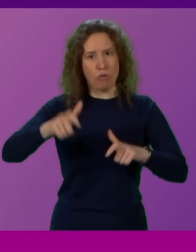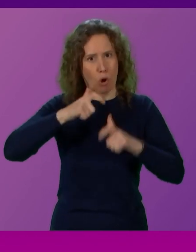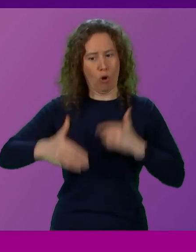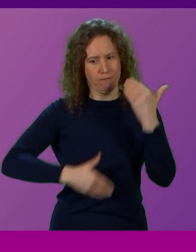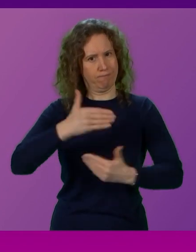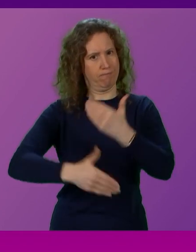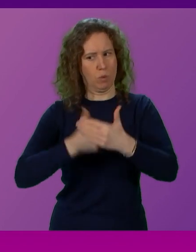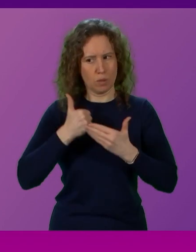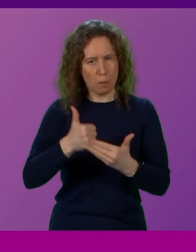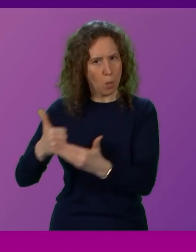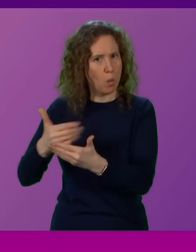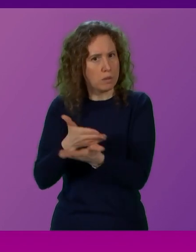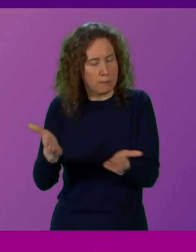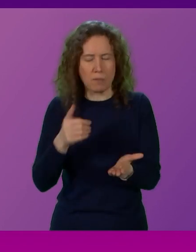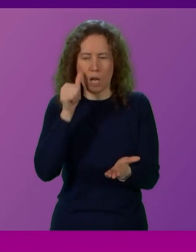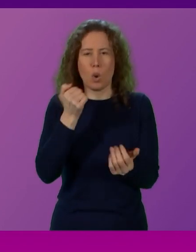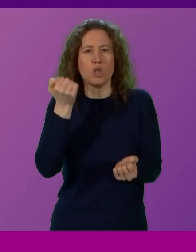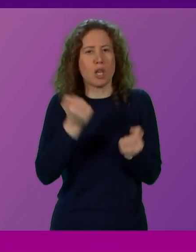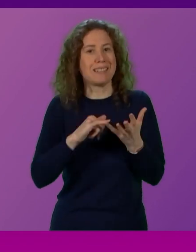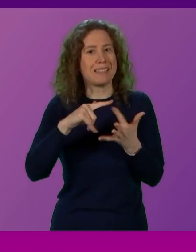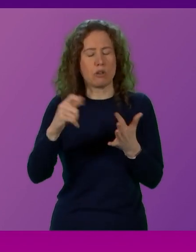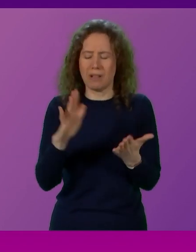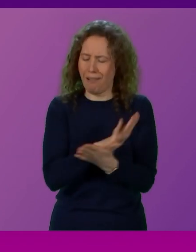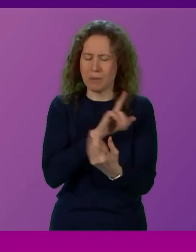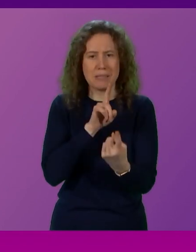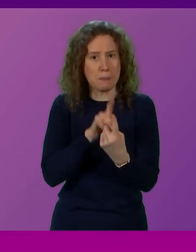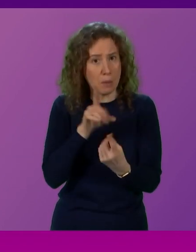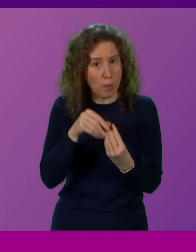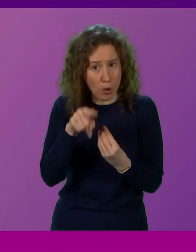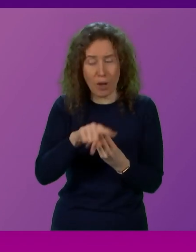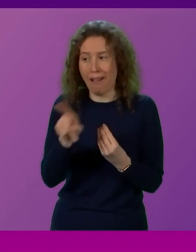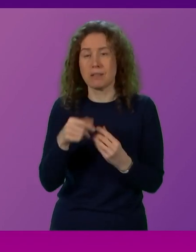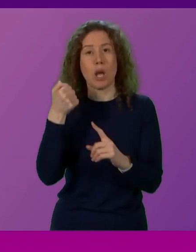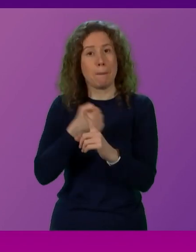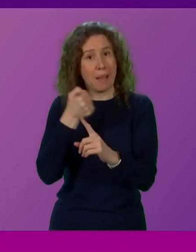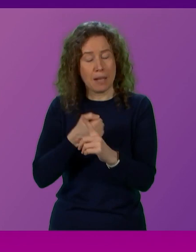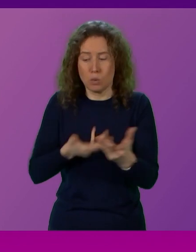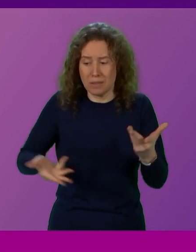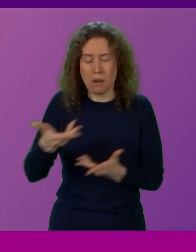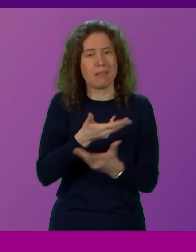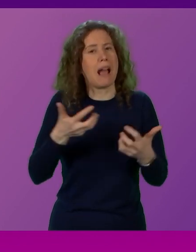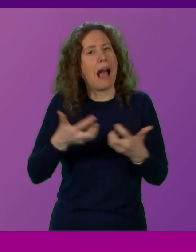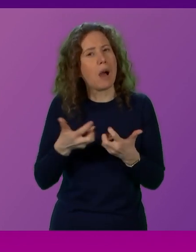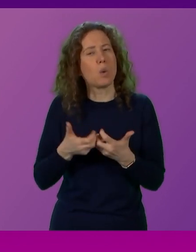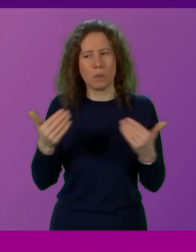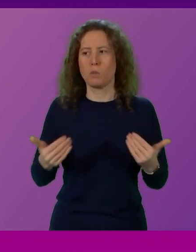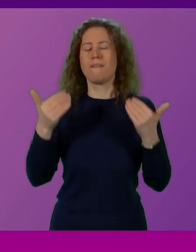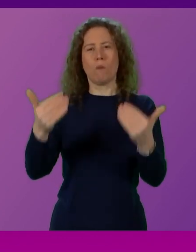I know that the social justice secretary would be happy to meet her and campaigners to discuss exactly how we might take that forward.